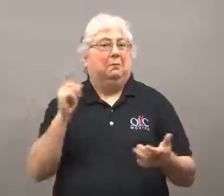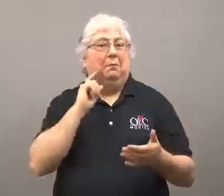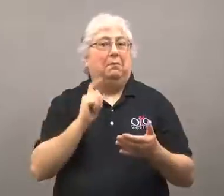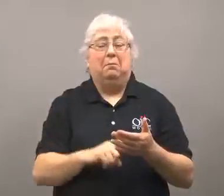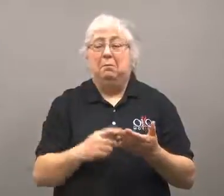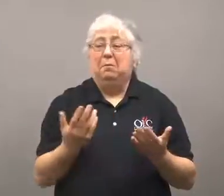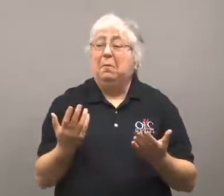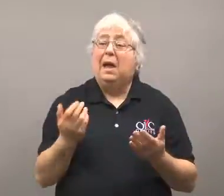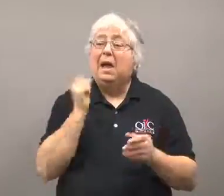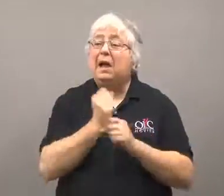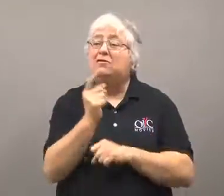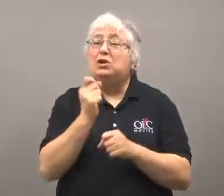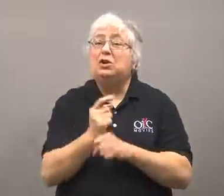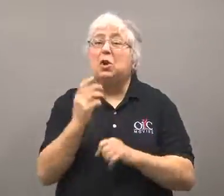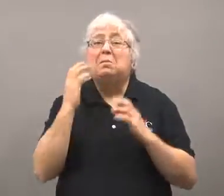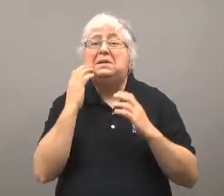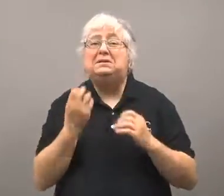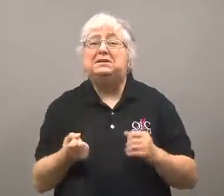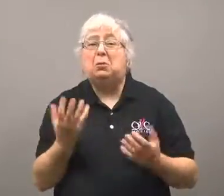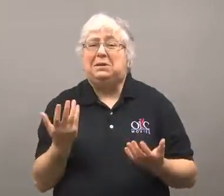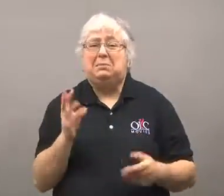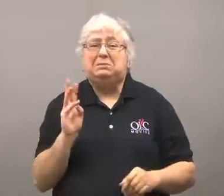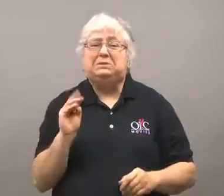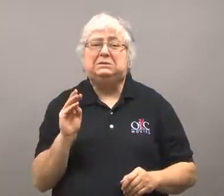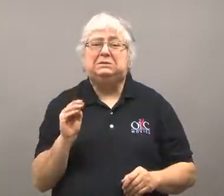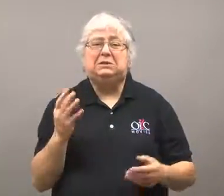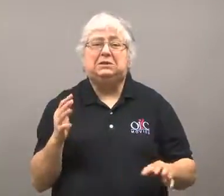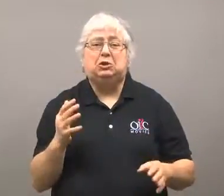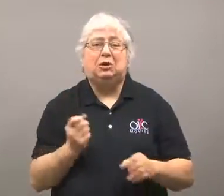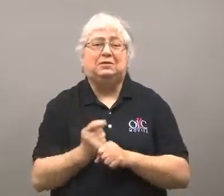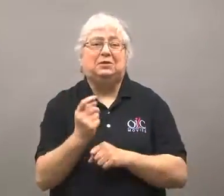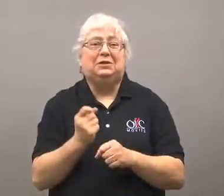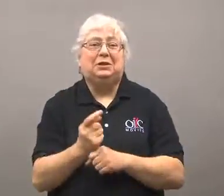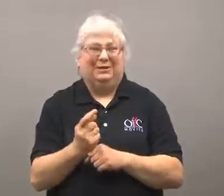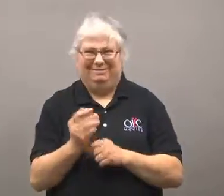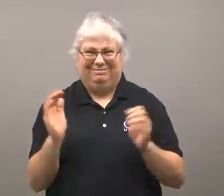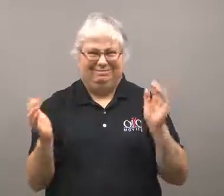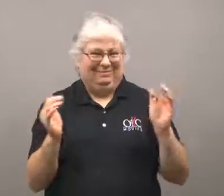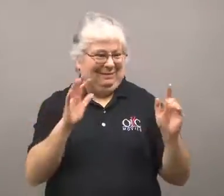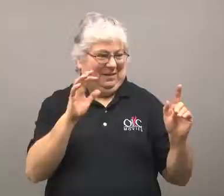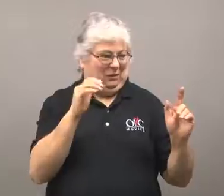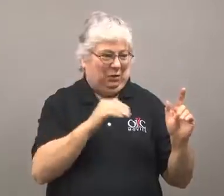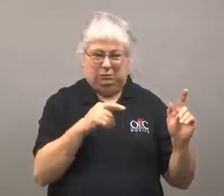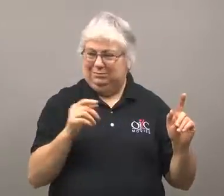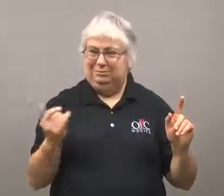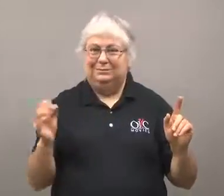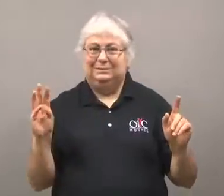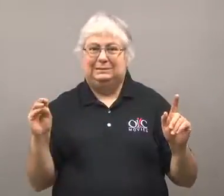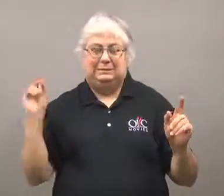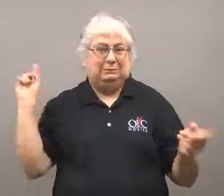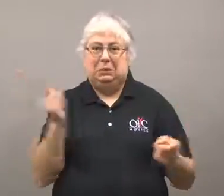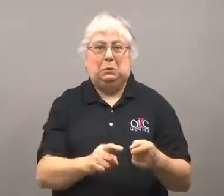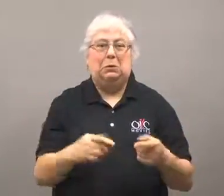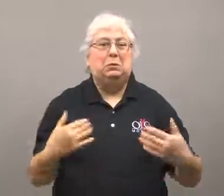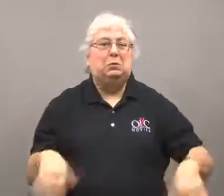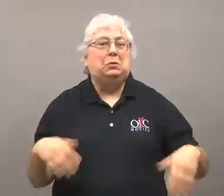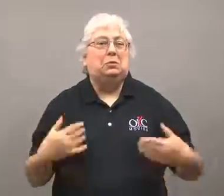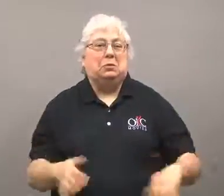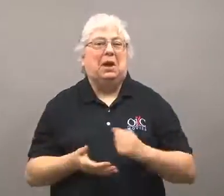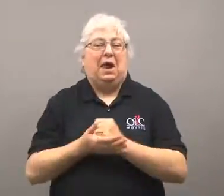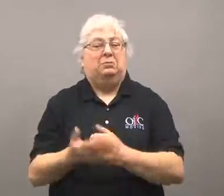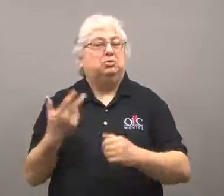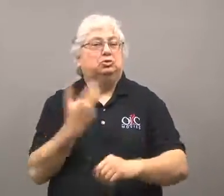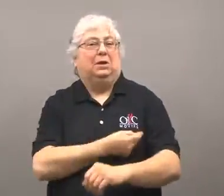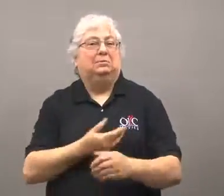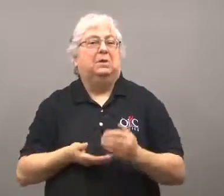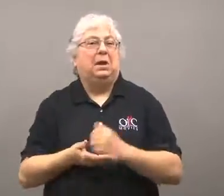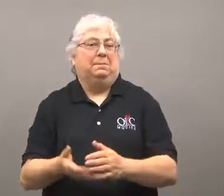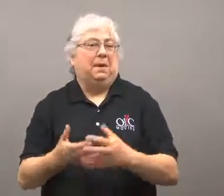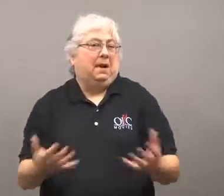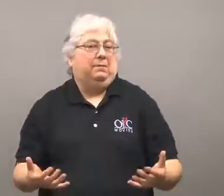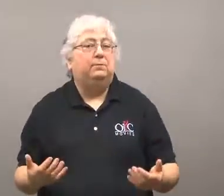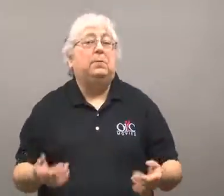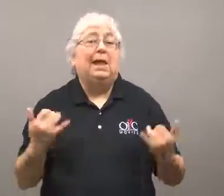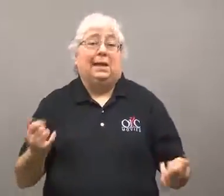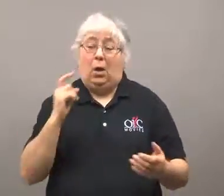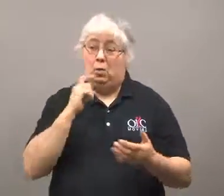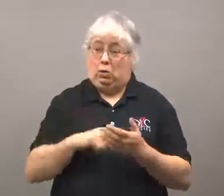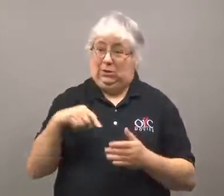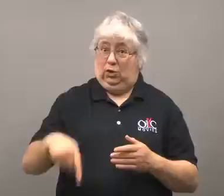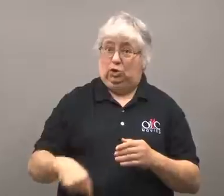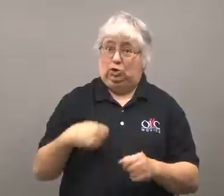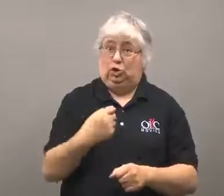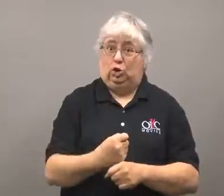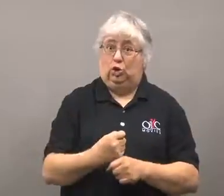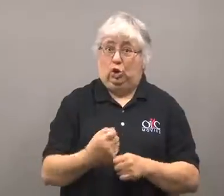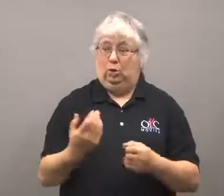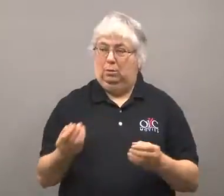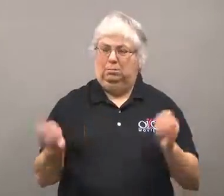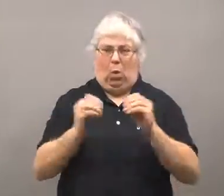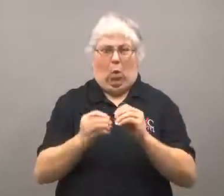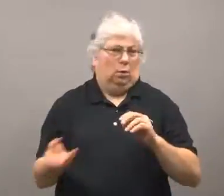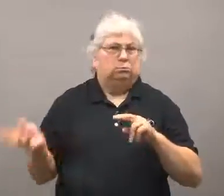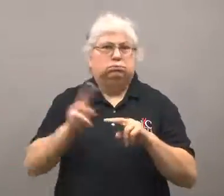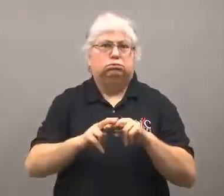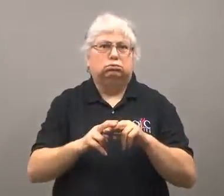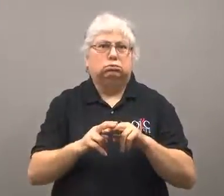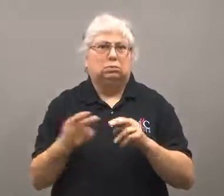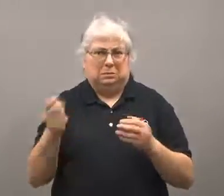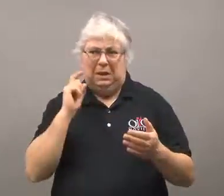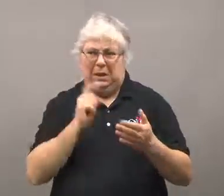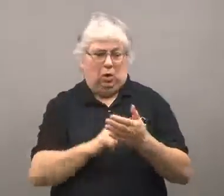They reduced the number of cases to about 60 a year. That's a big difference!